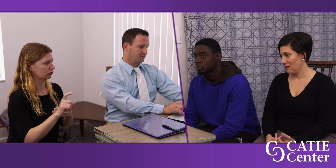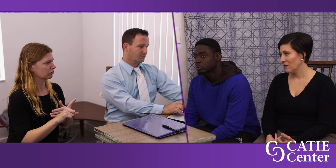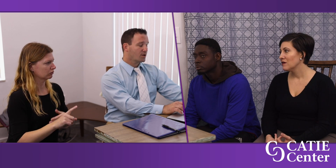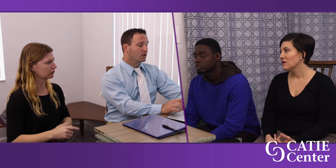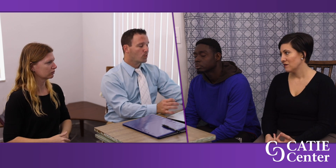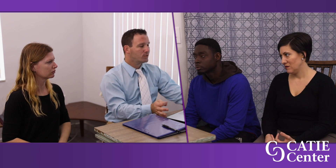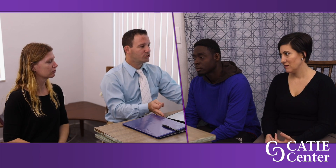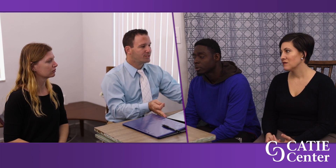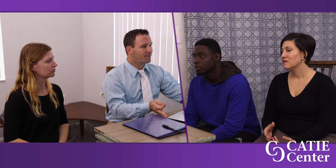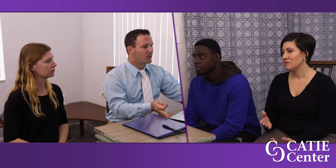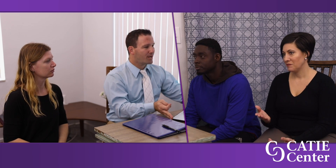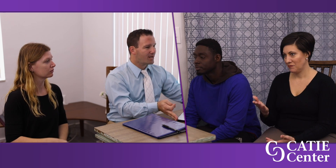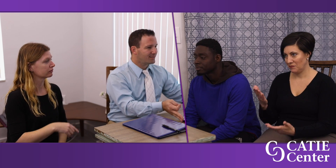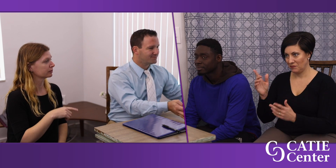Question number nine.